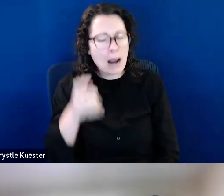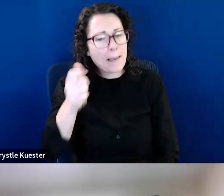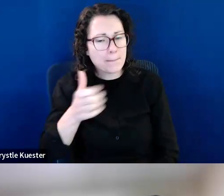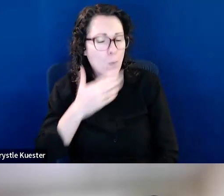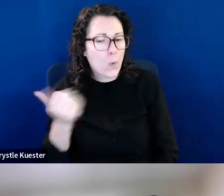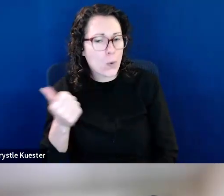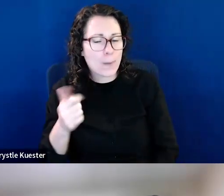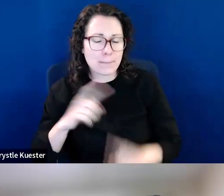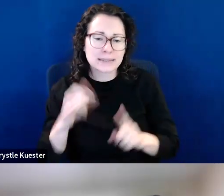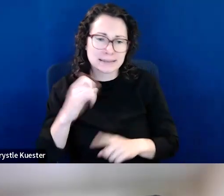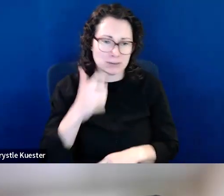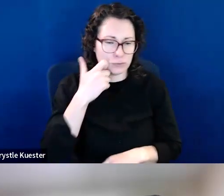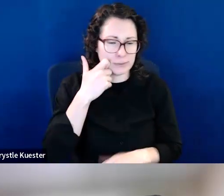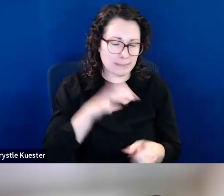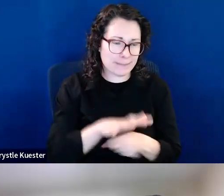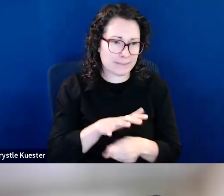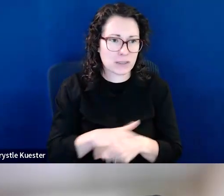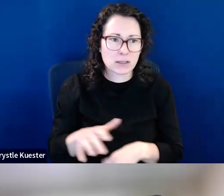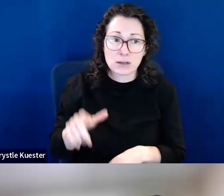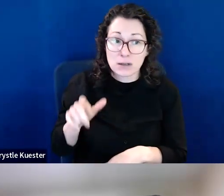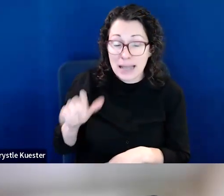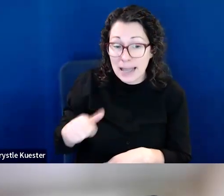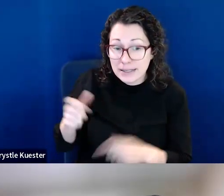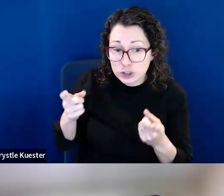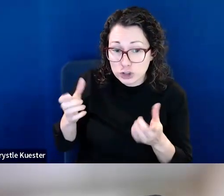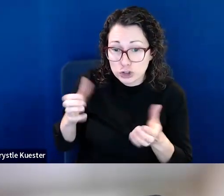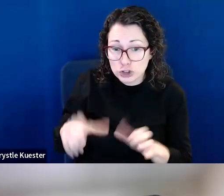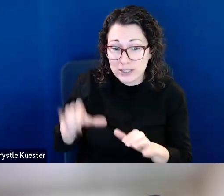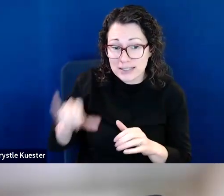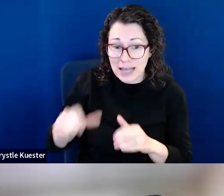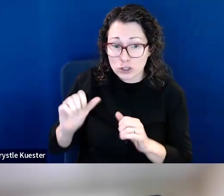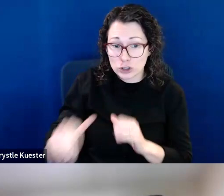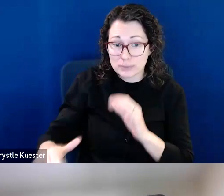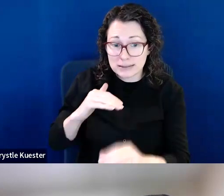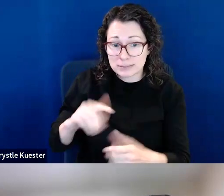but still pretty recent. Is there a chance that maybe that could be sent to the PDAB